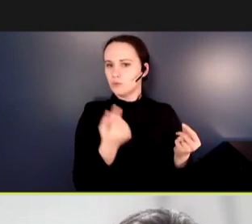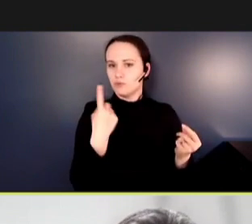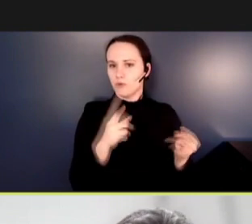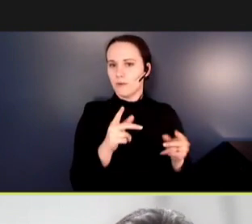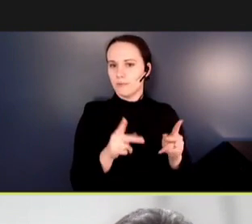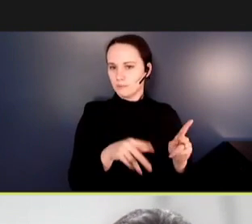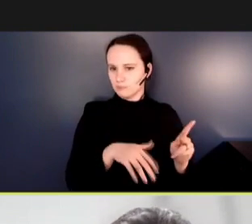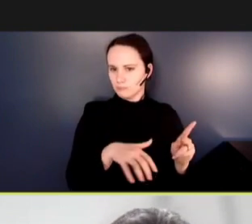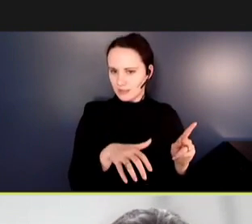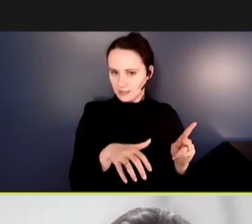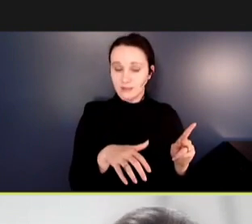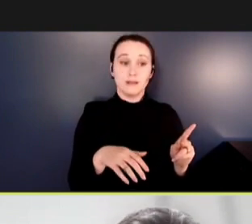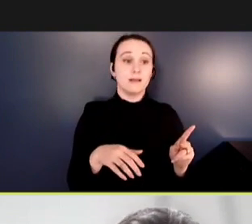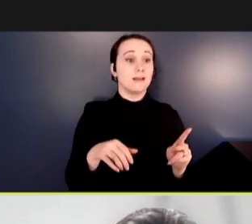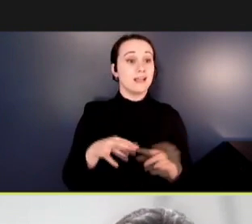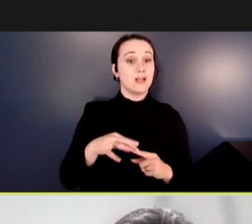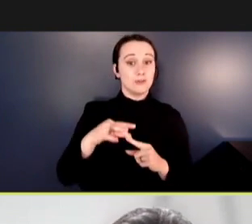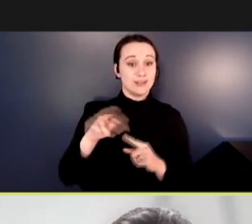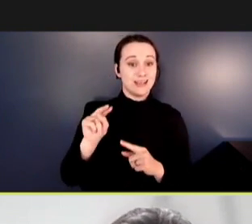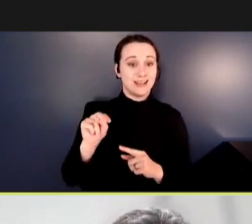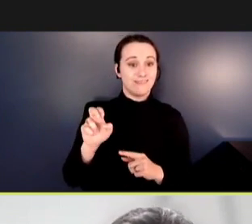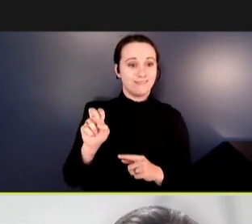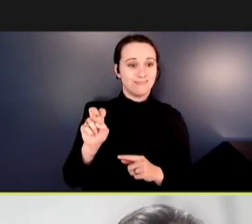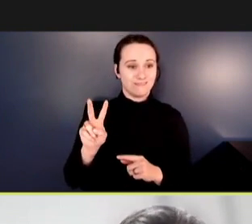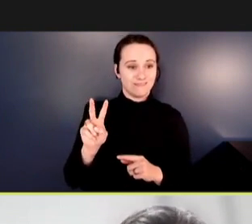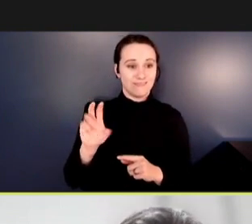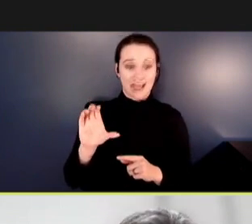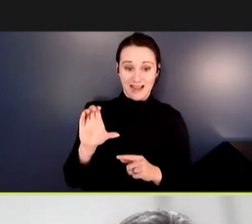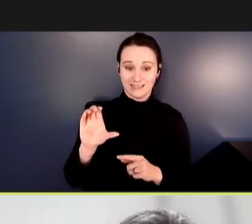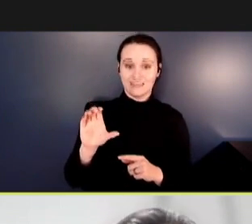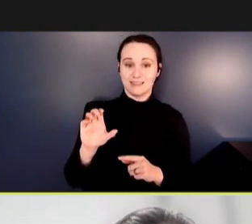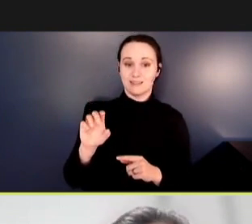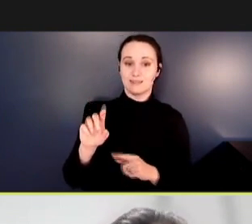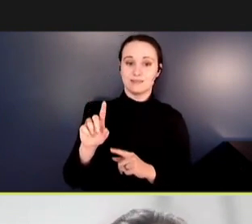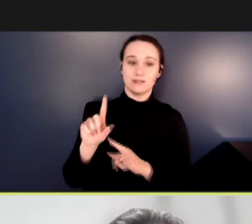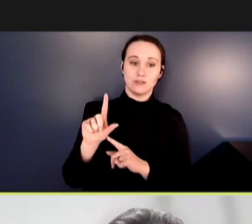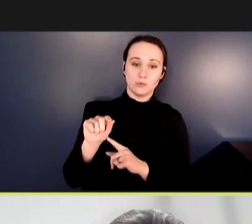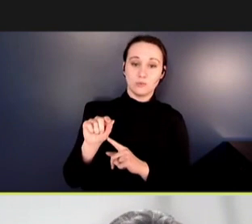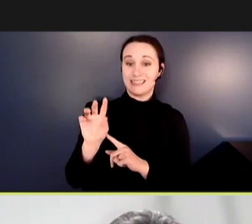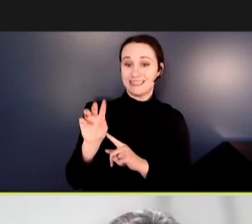2016 with a maternal immunization group addressed this particular need and from